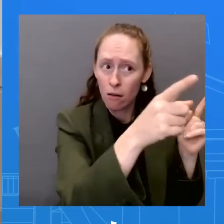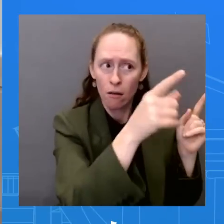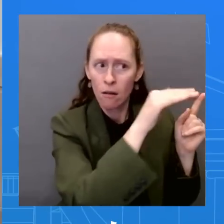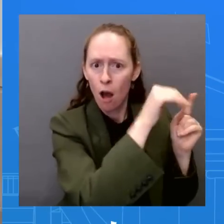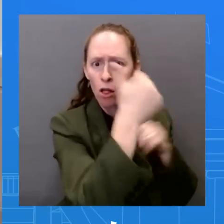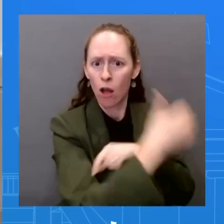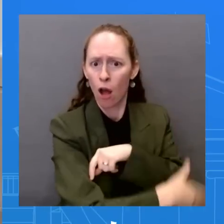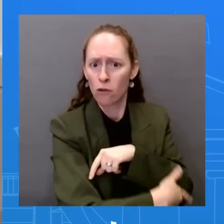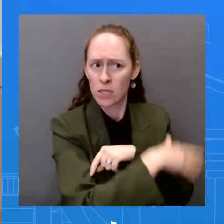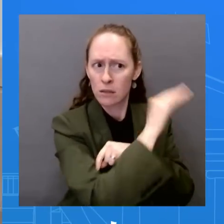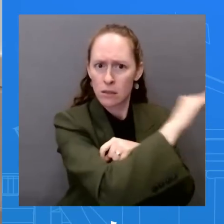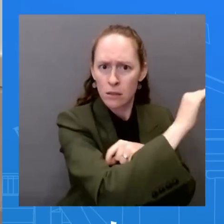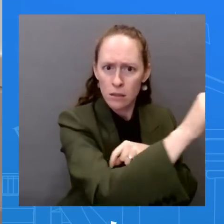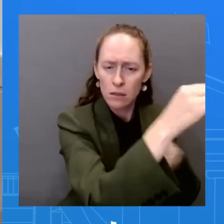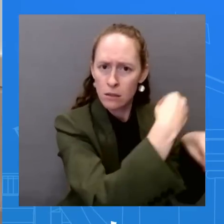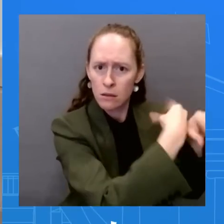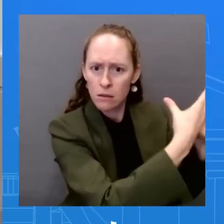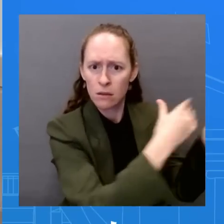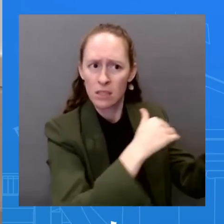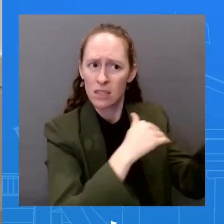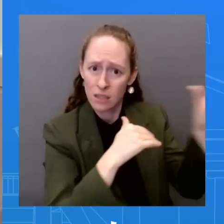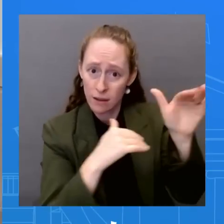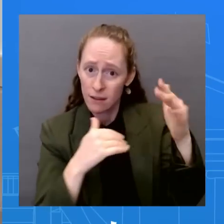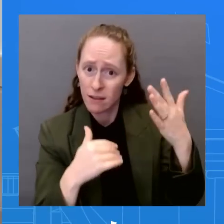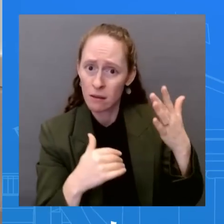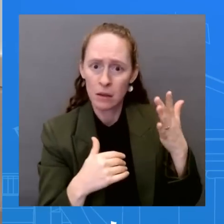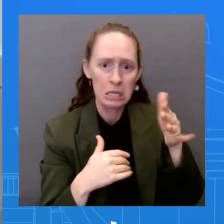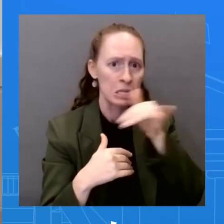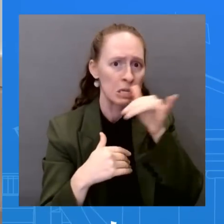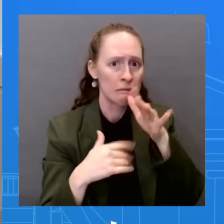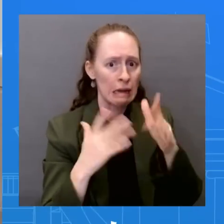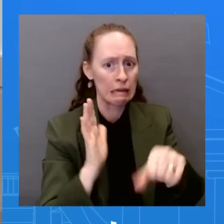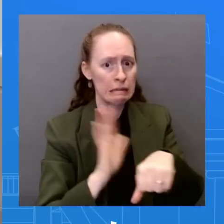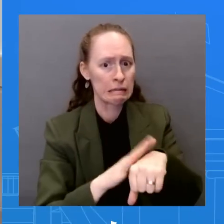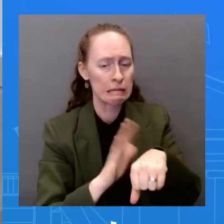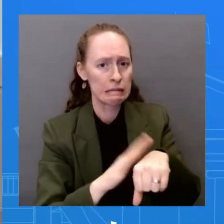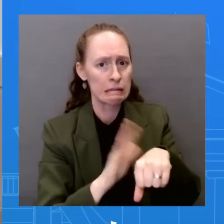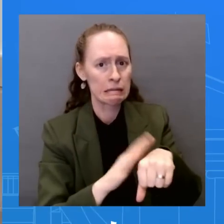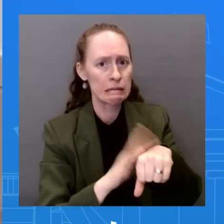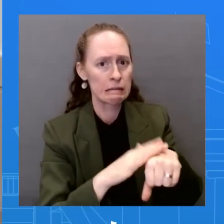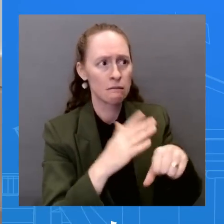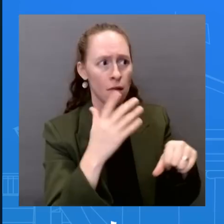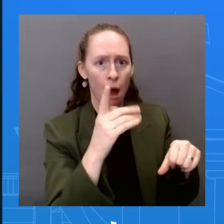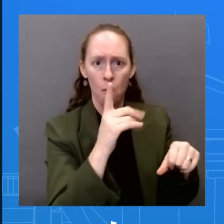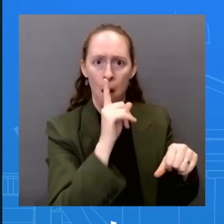to try to placate their concerns that that information is not in safe hands in the United States? Ms. Jean-Pierre: So, I can say this: